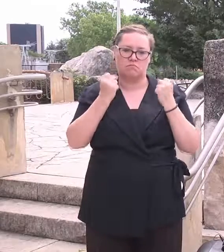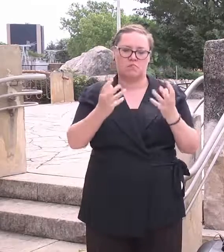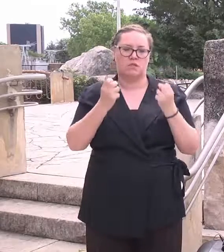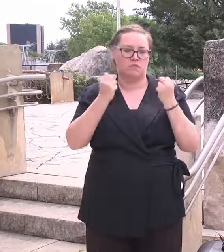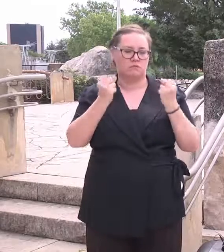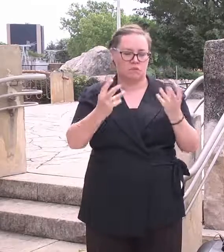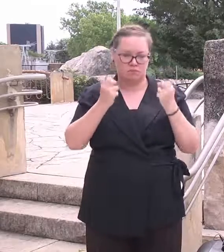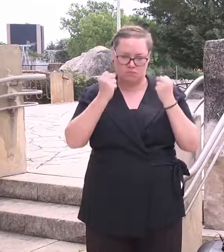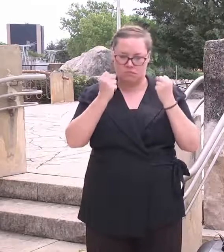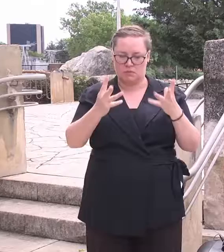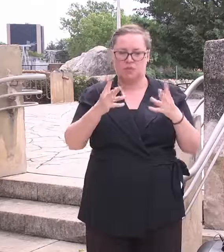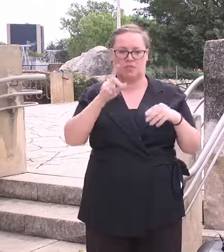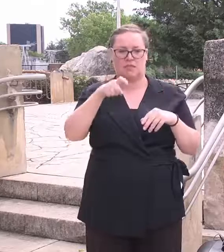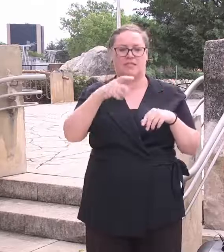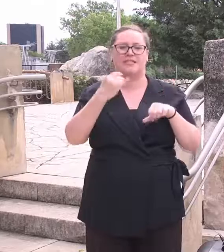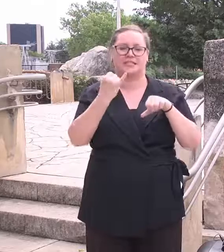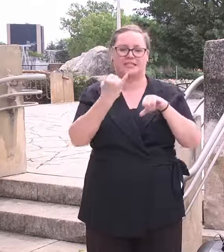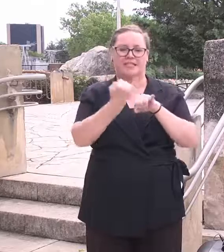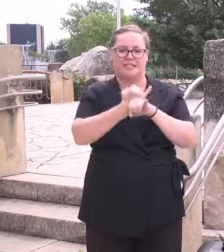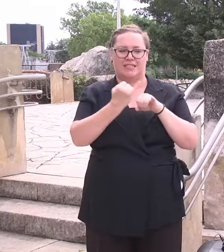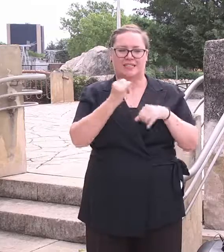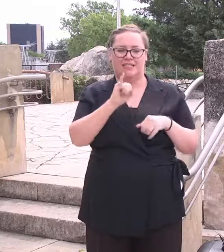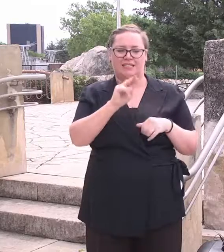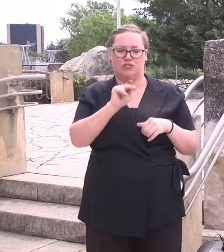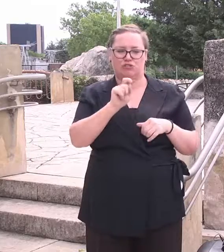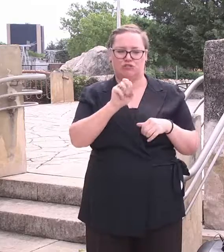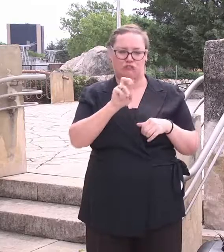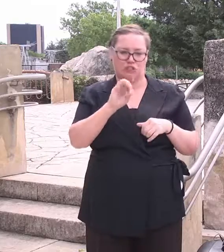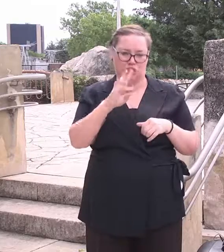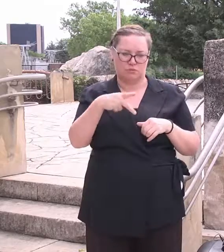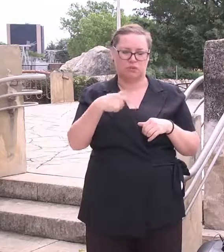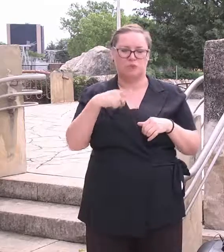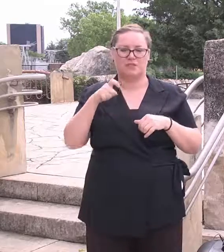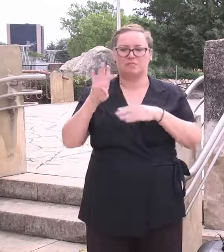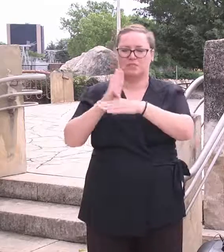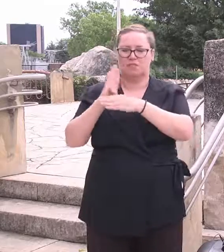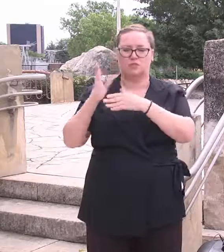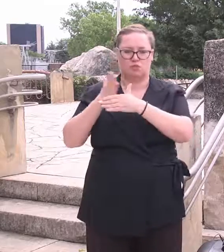ever and we need more employer Partners so I want to thank mayor woo for stepping up mayor Woo is